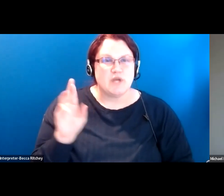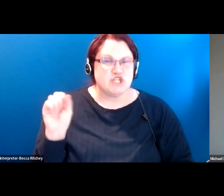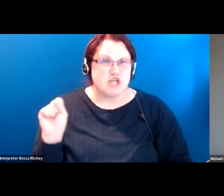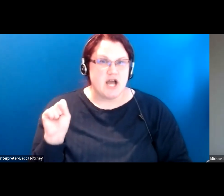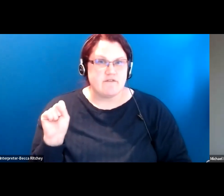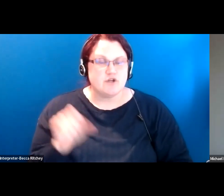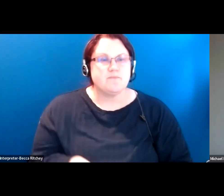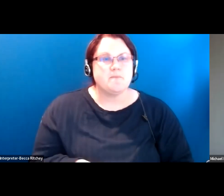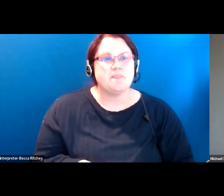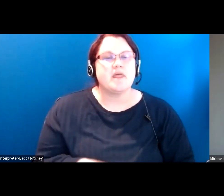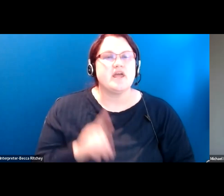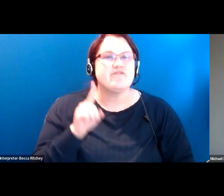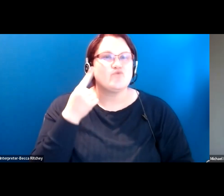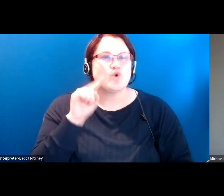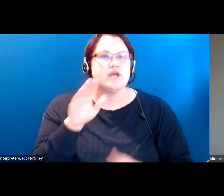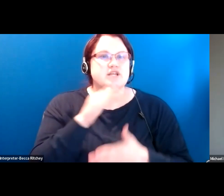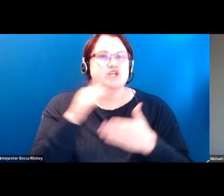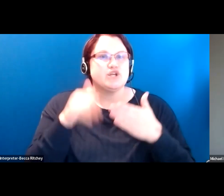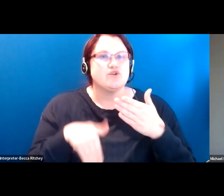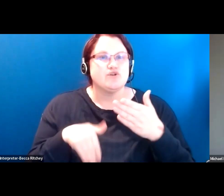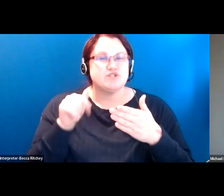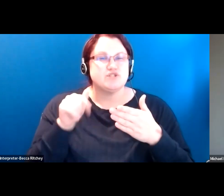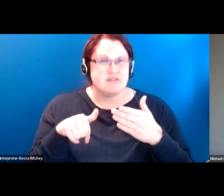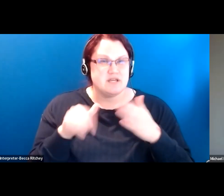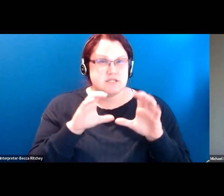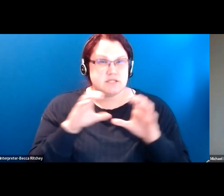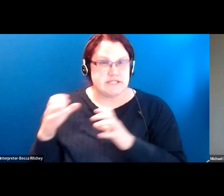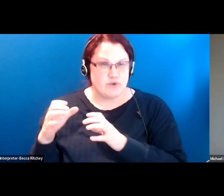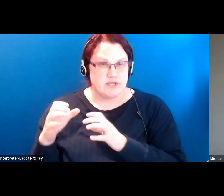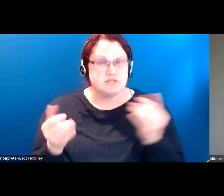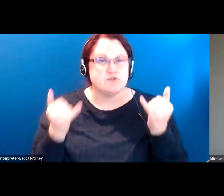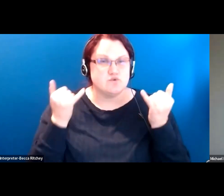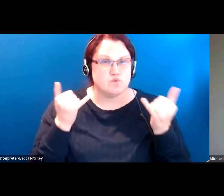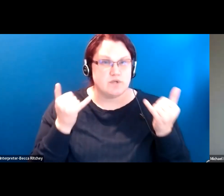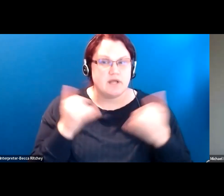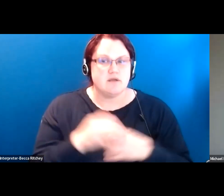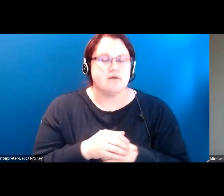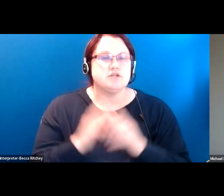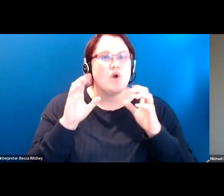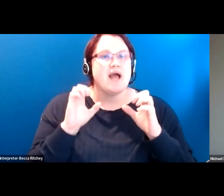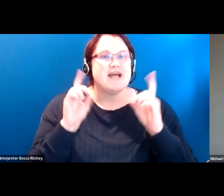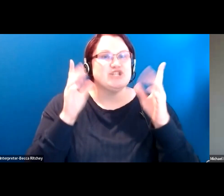Mr. Schaffner for his conclusion of the series today, so, that educators are more knowledgeable,